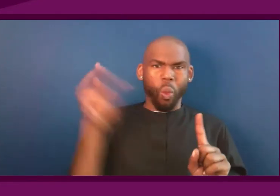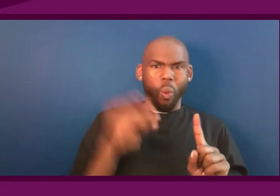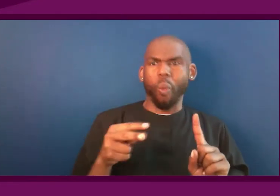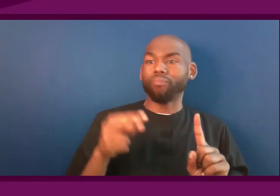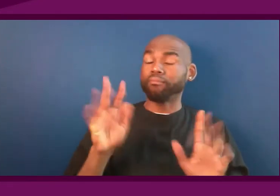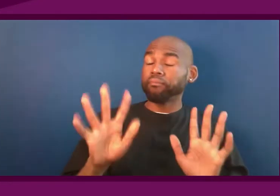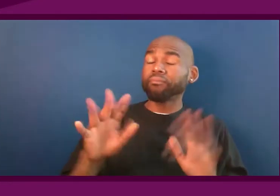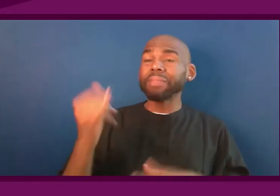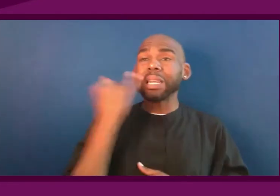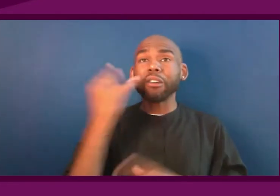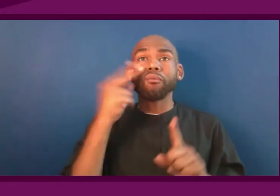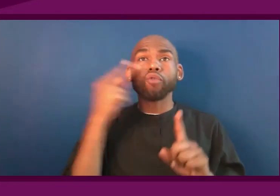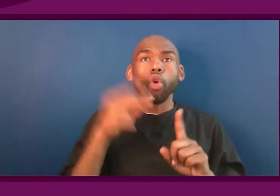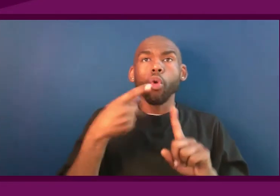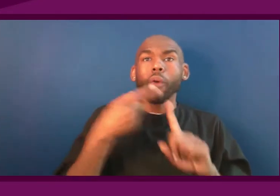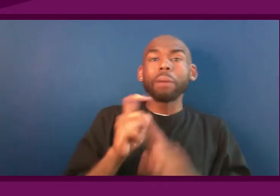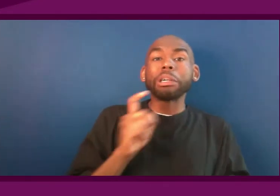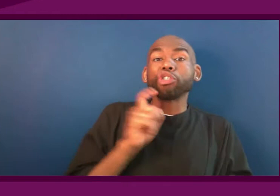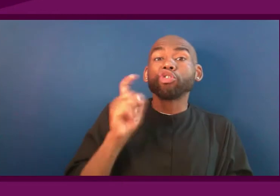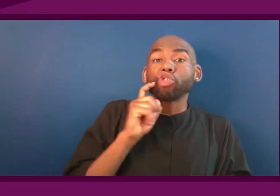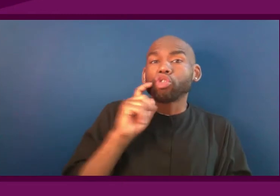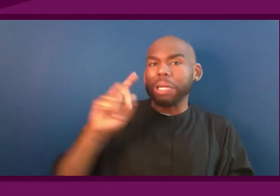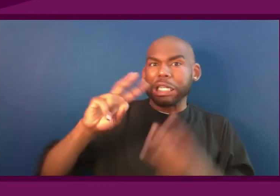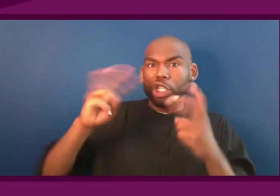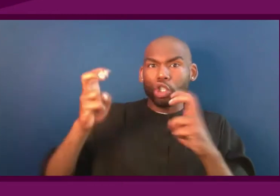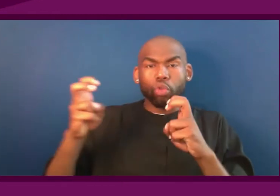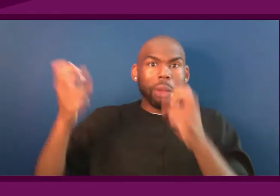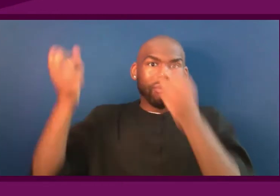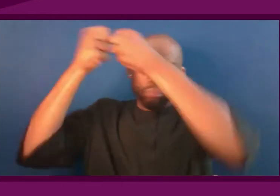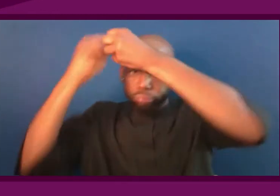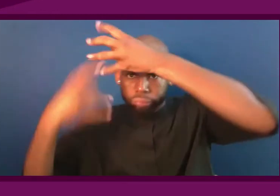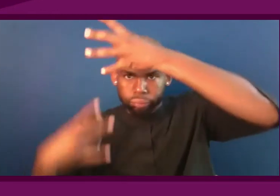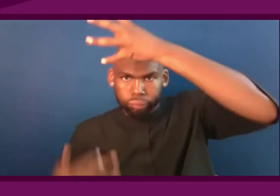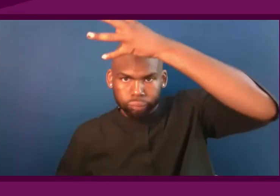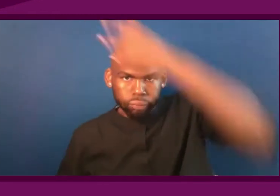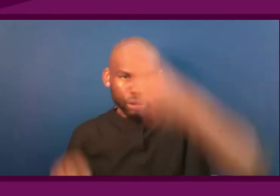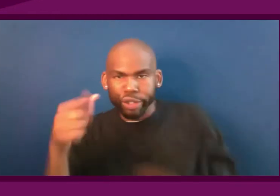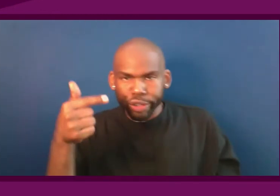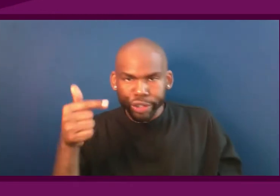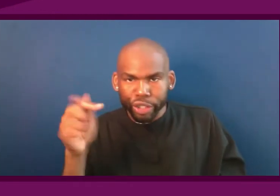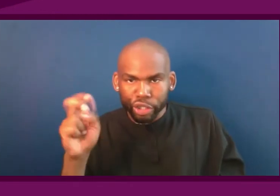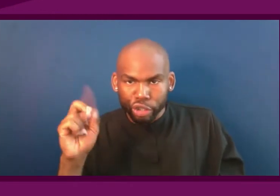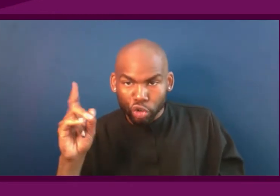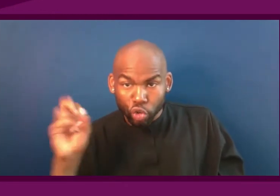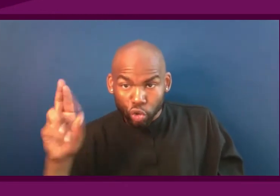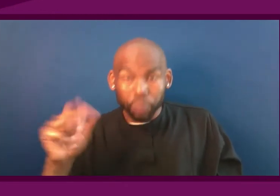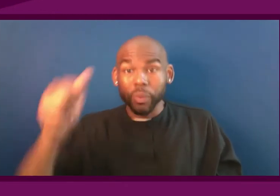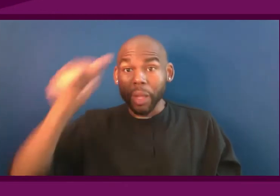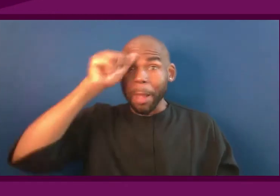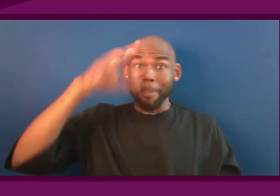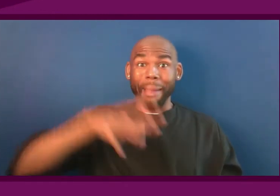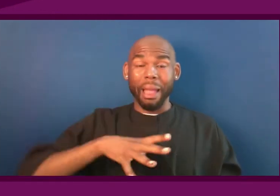then I, as a Caucasian white woman, I make about 70 cents on that dollar. Ooh, that's bad.